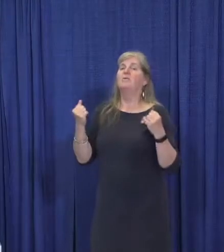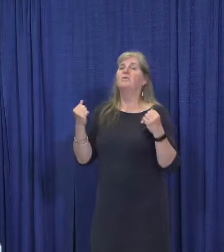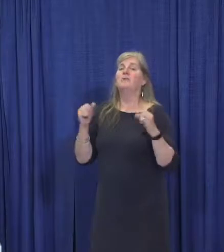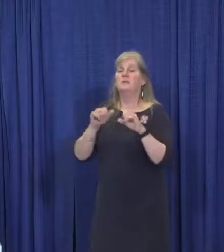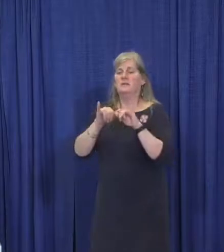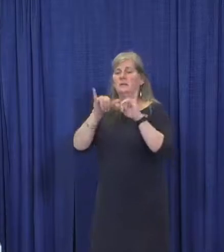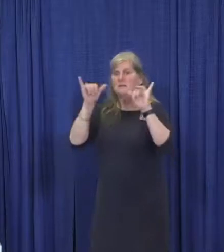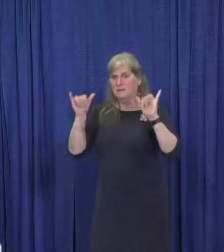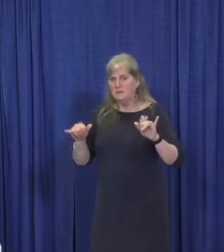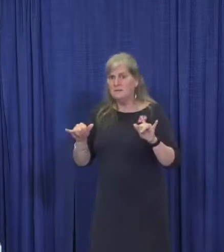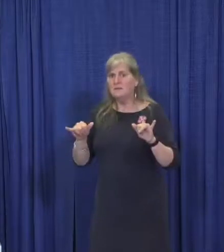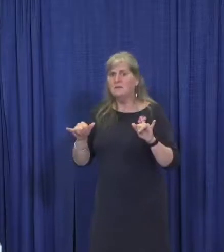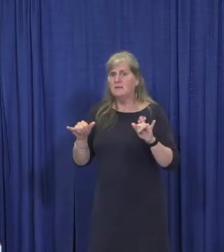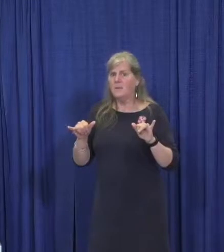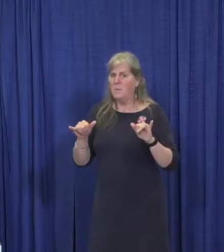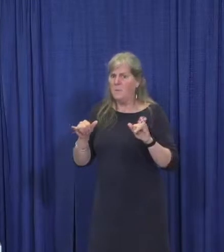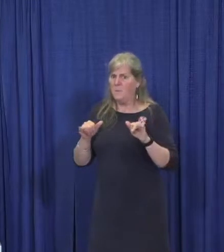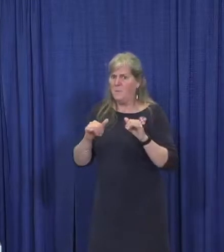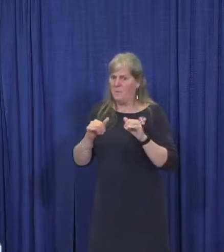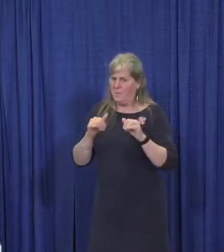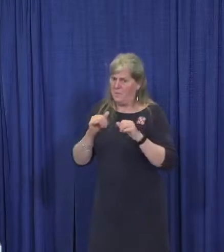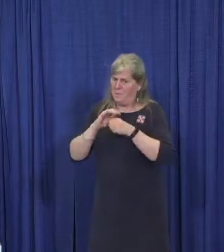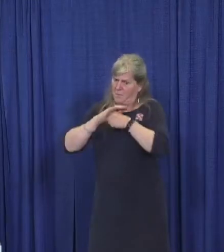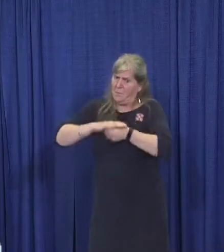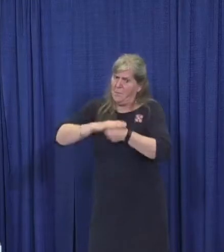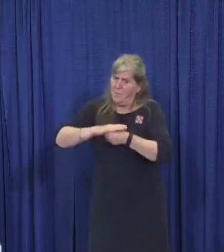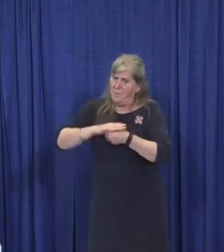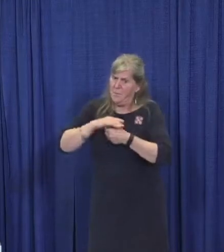is coping well.